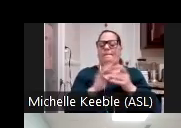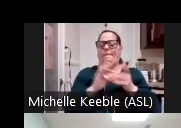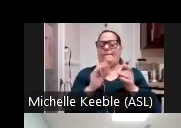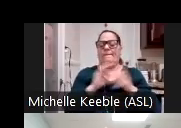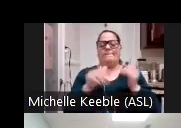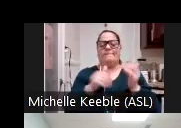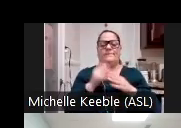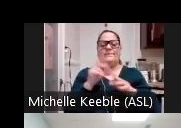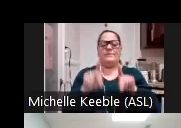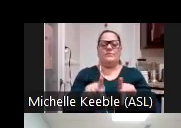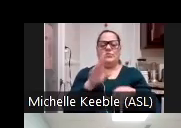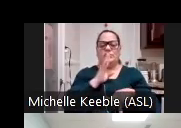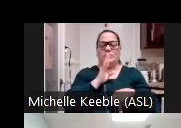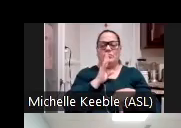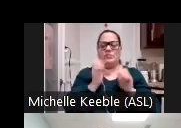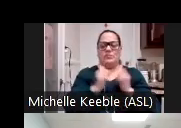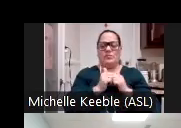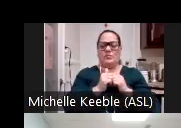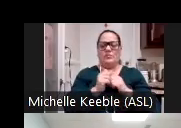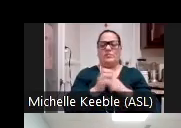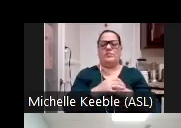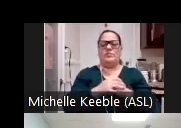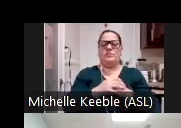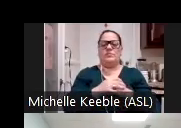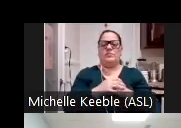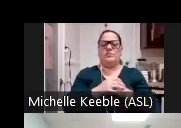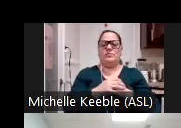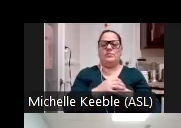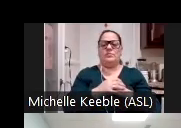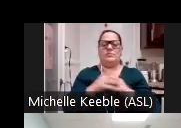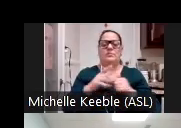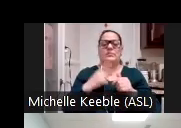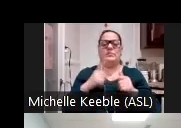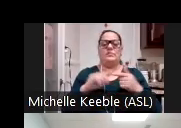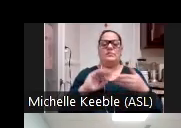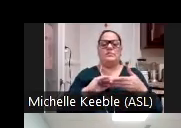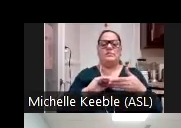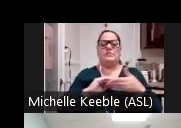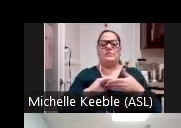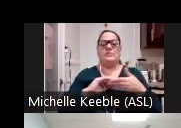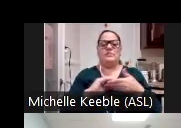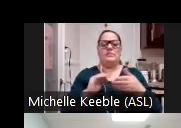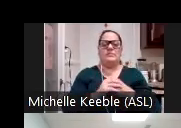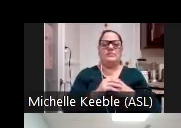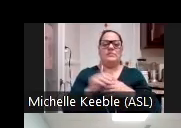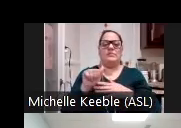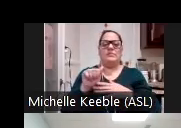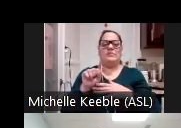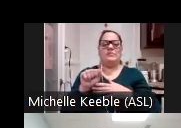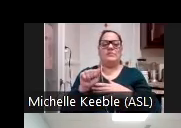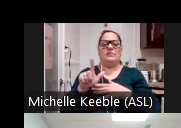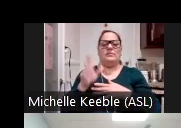would like that read or not read. Next slide. ASL is provided for the presentation. Thank you,